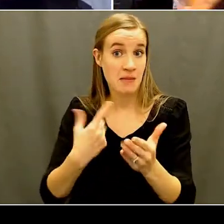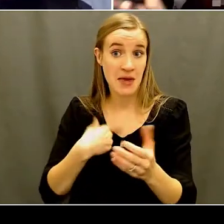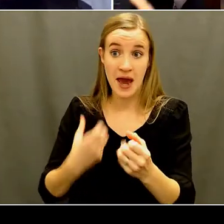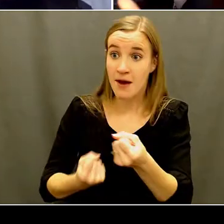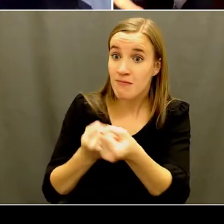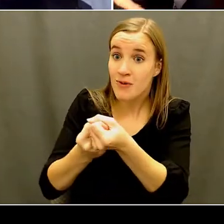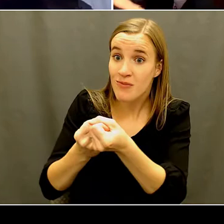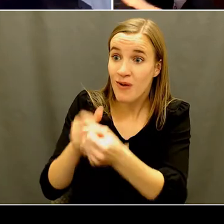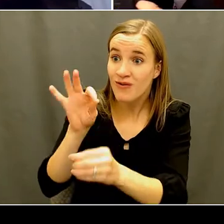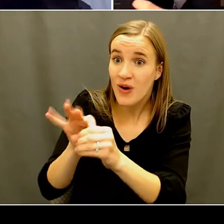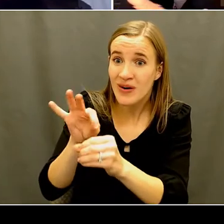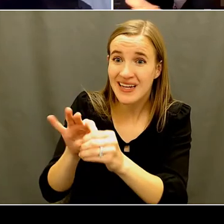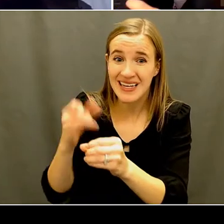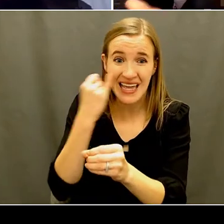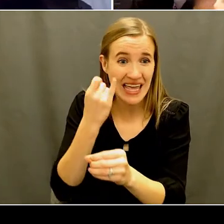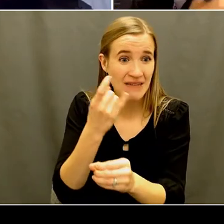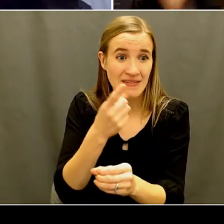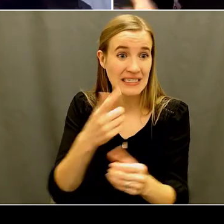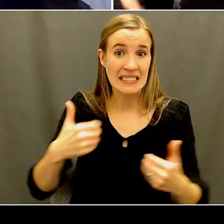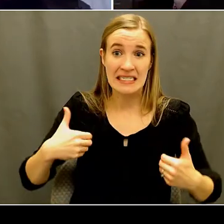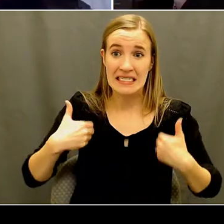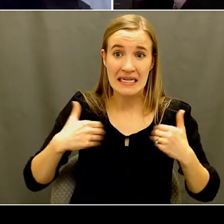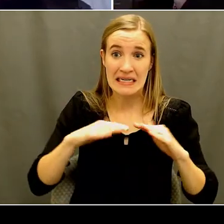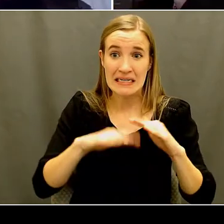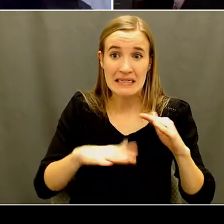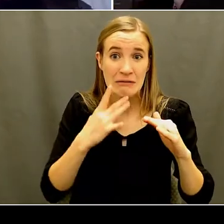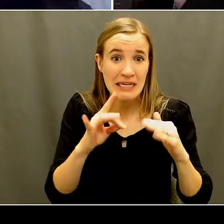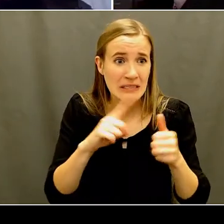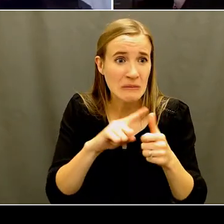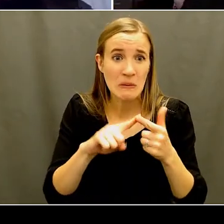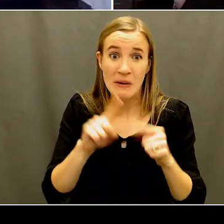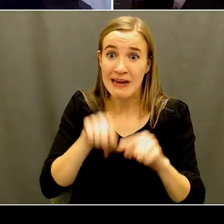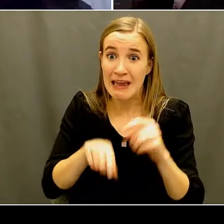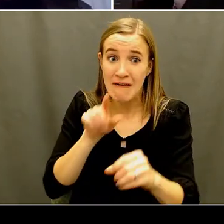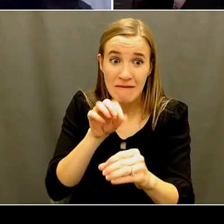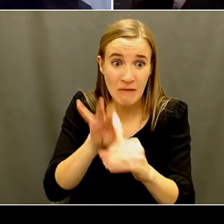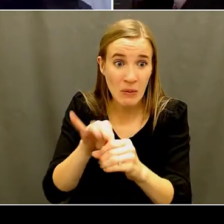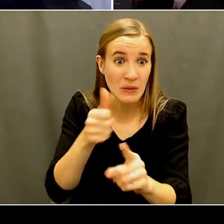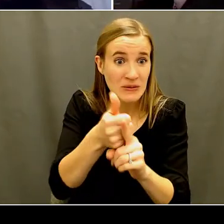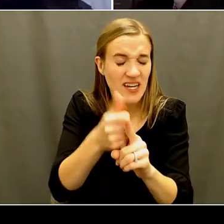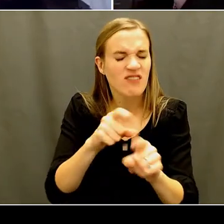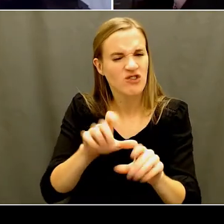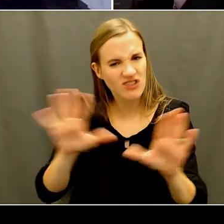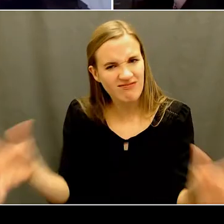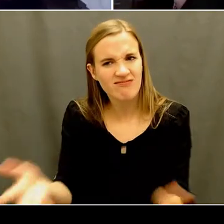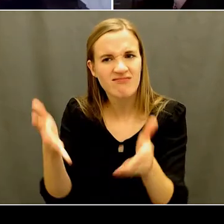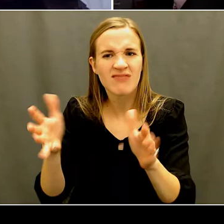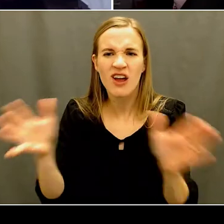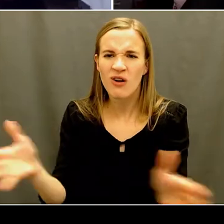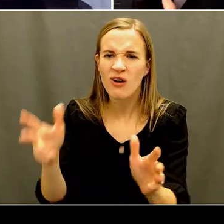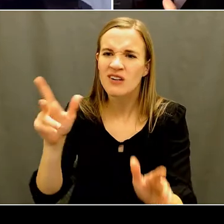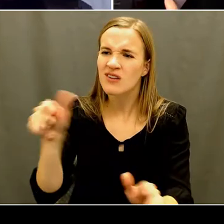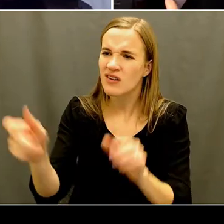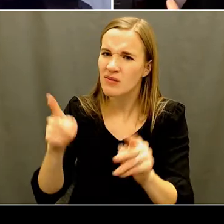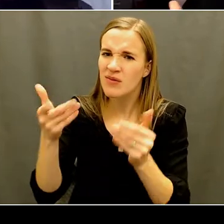yourself. So so many things and thank you to our Idaho ADA Celebration, the